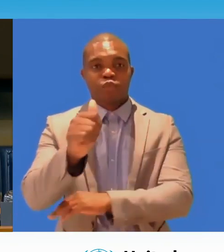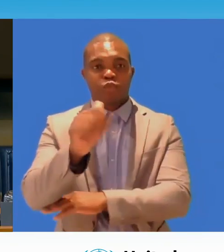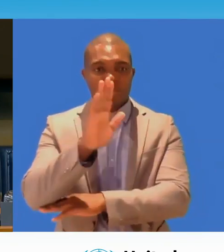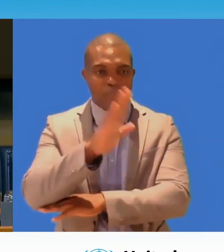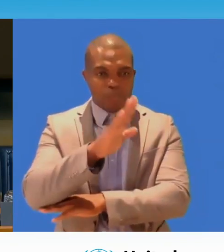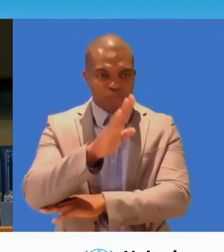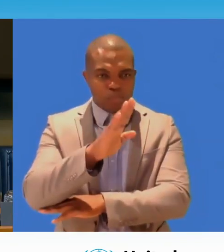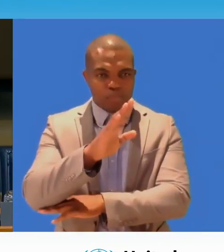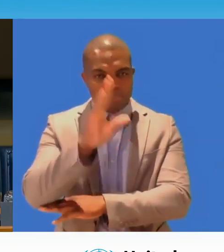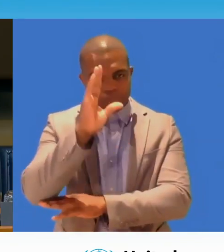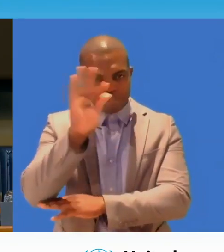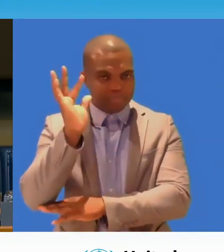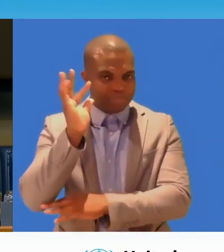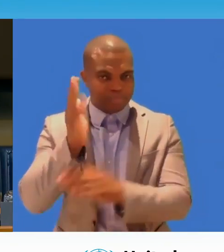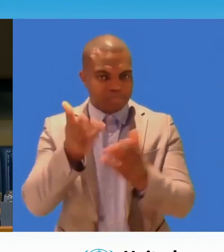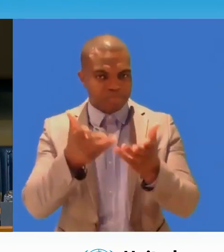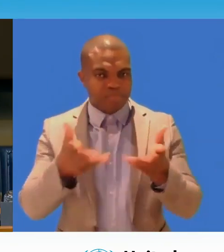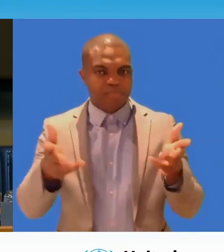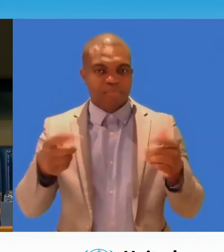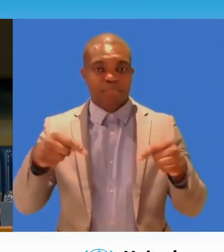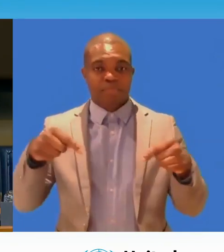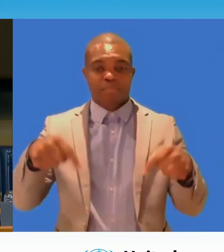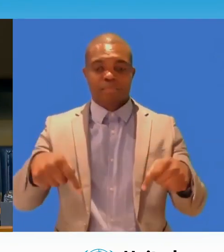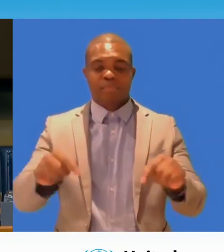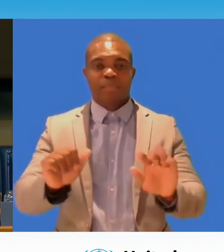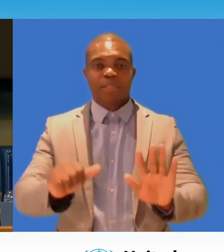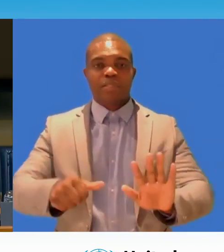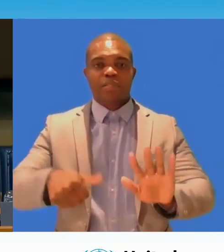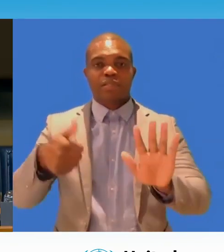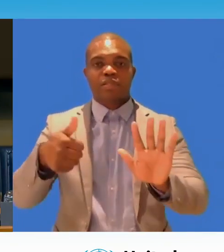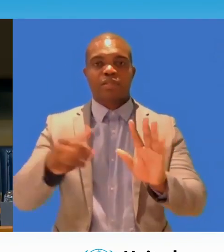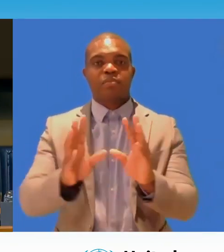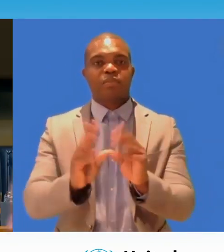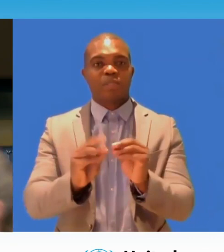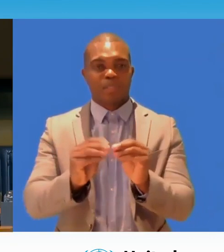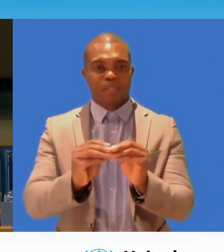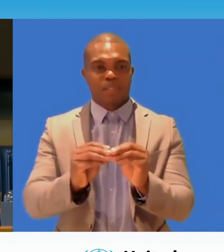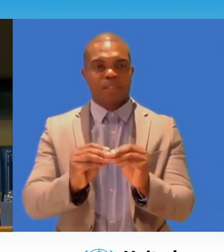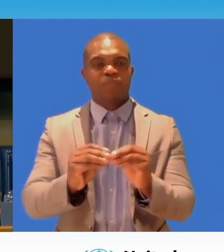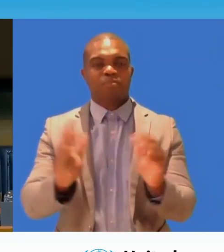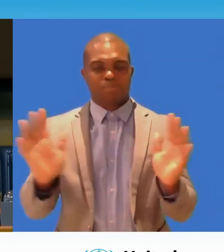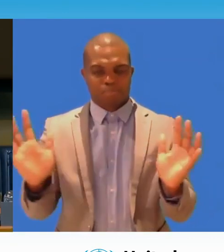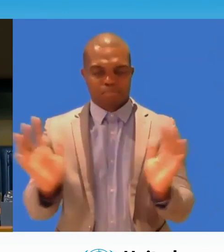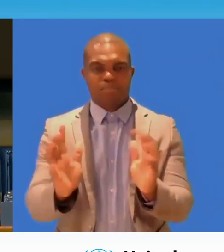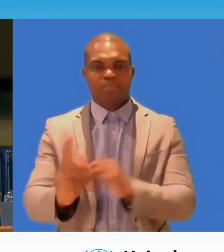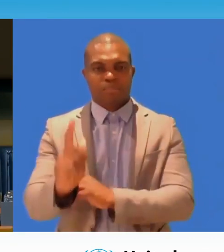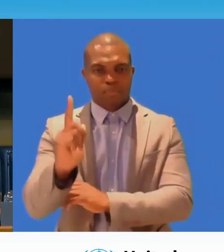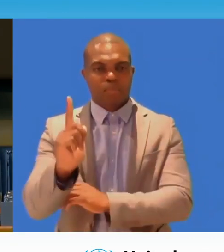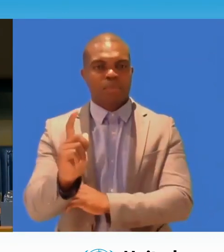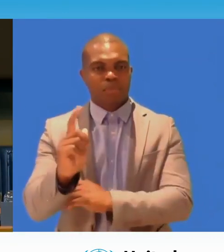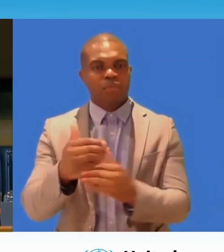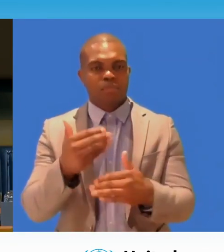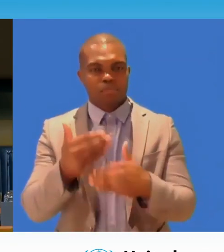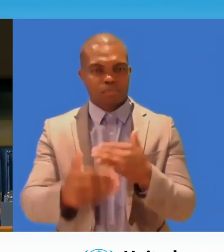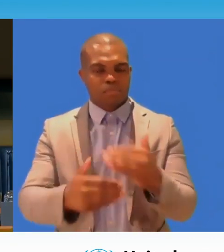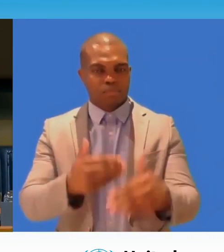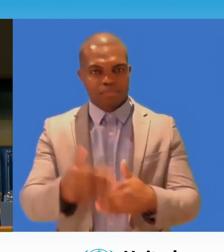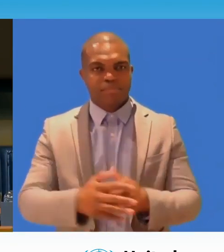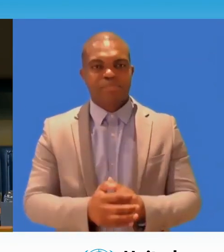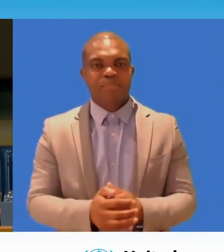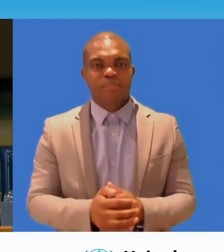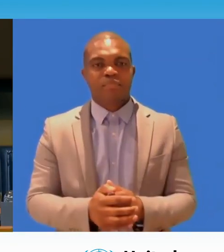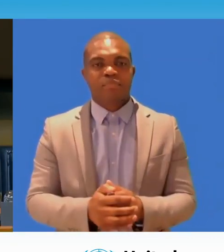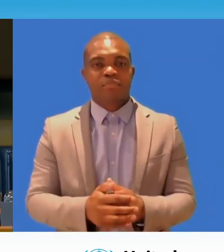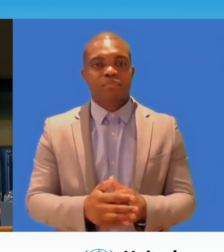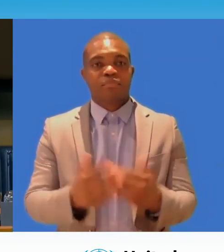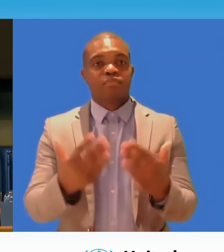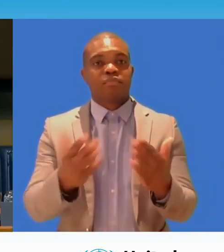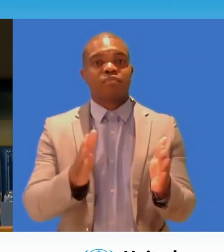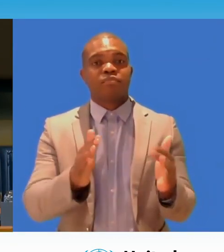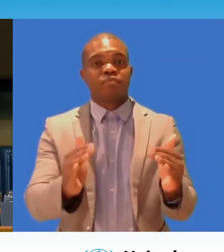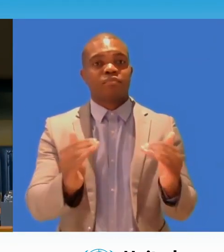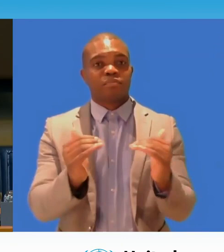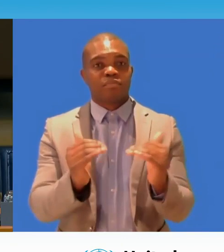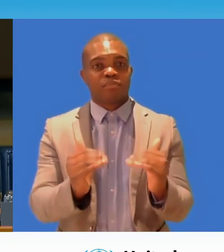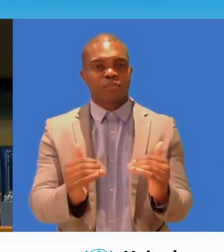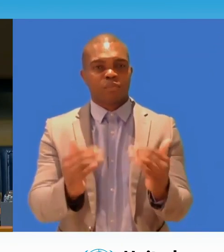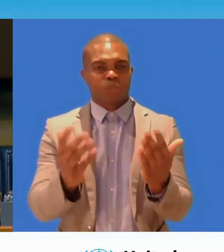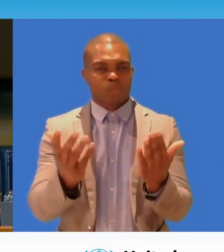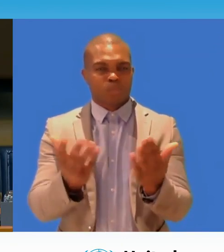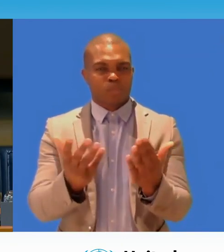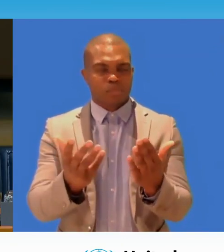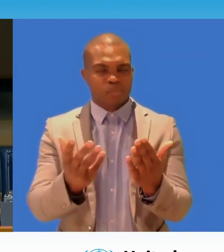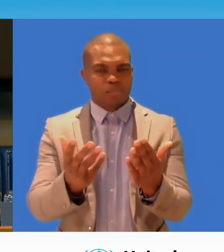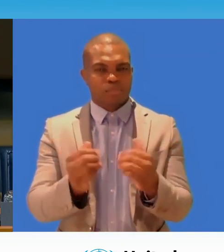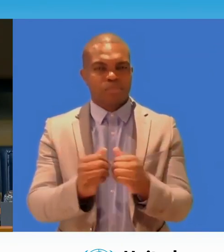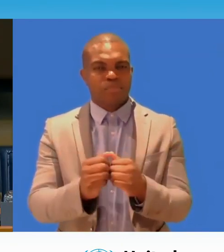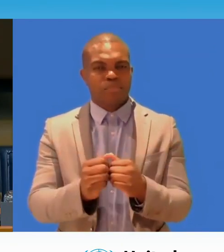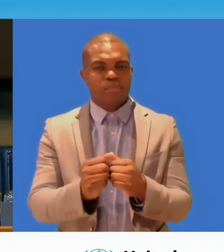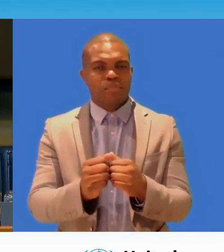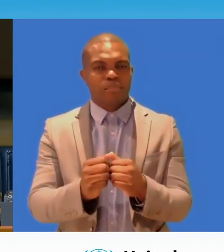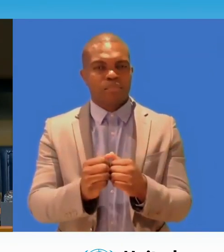order we will now proceed with agenda item 5A General debate and